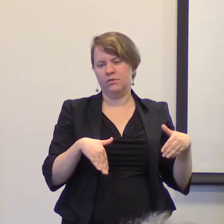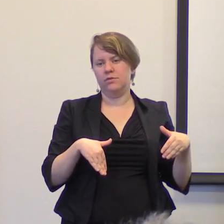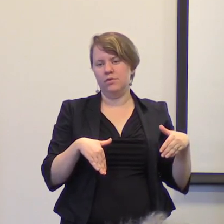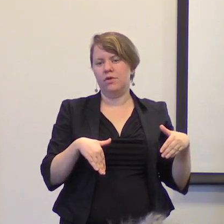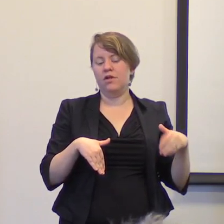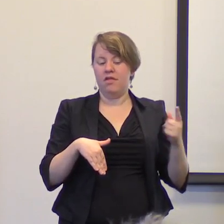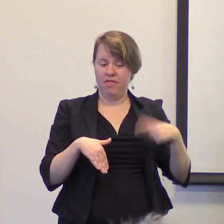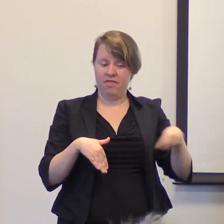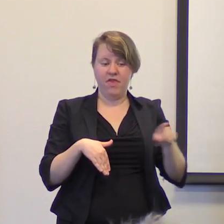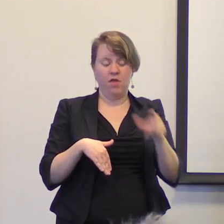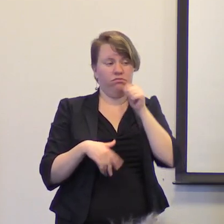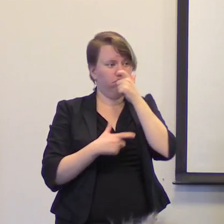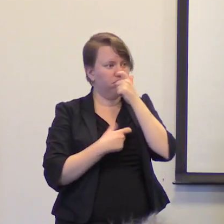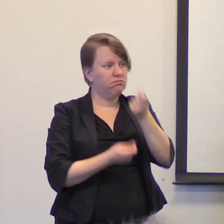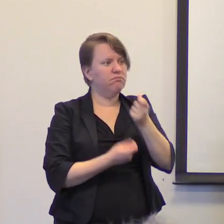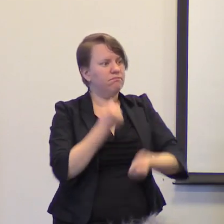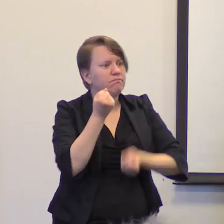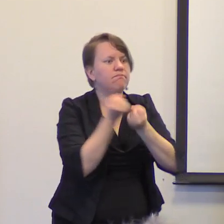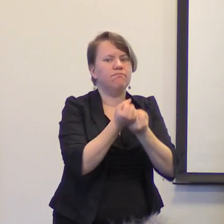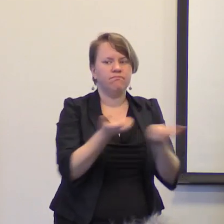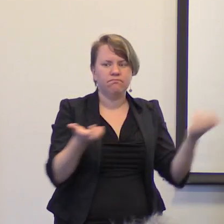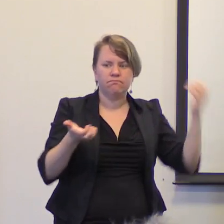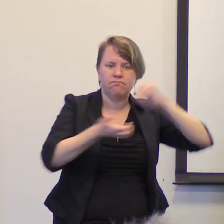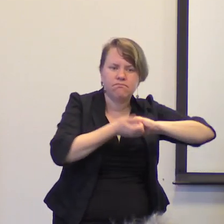They were very interested in standing with the Muslims now.